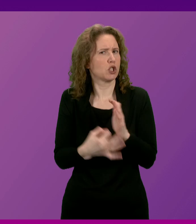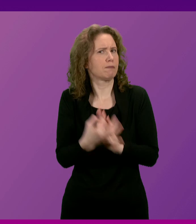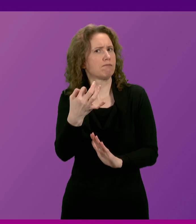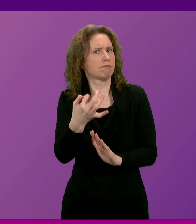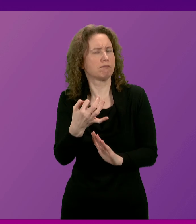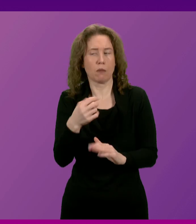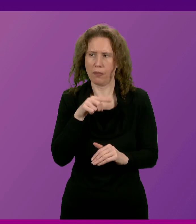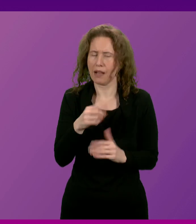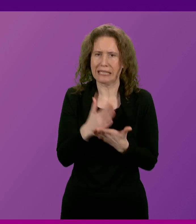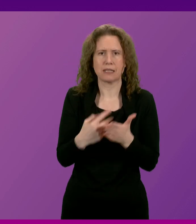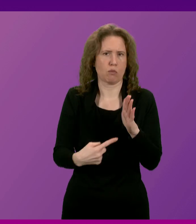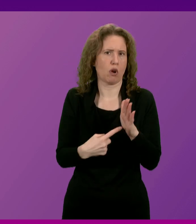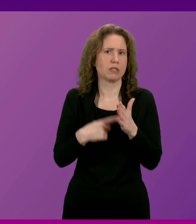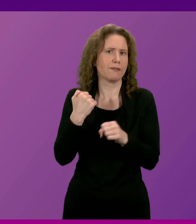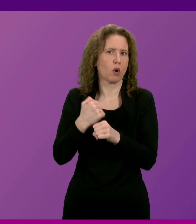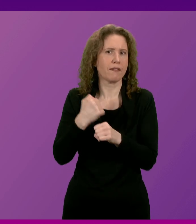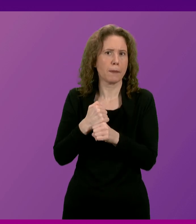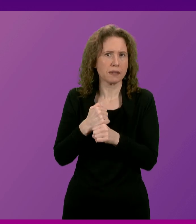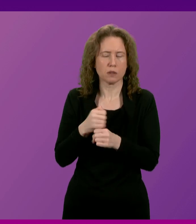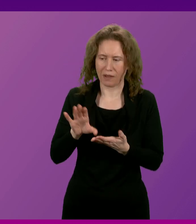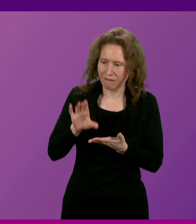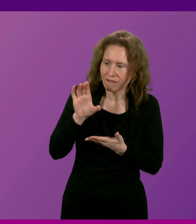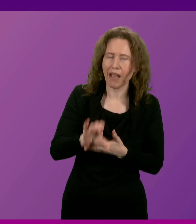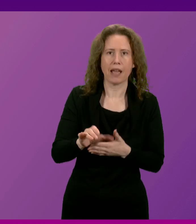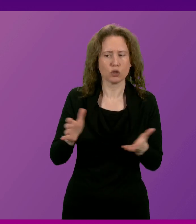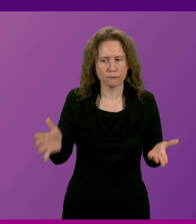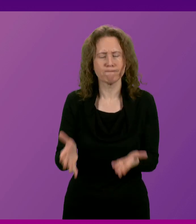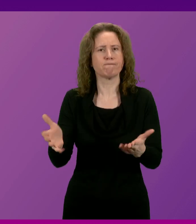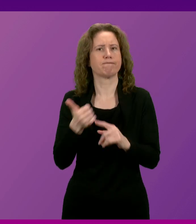that is a priority for Government in relation to the investment that we take forward. I